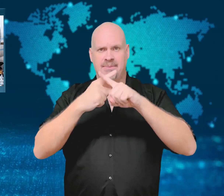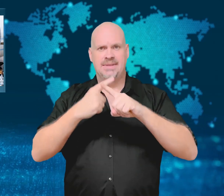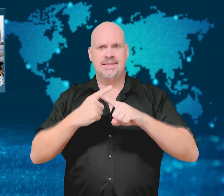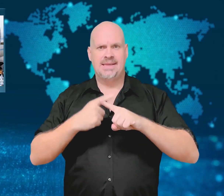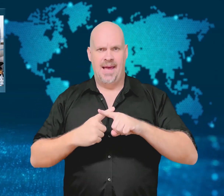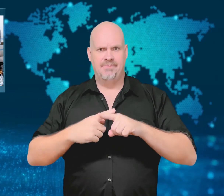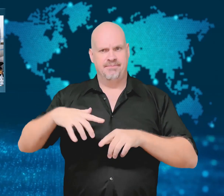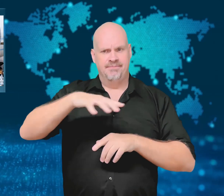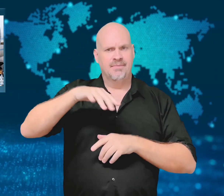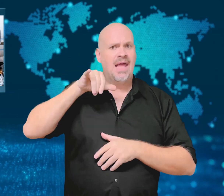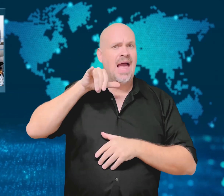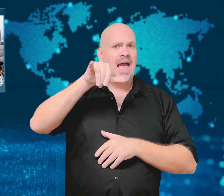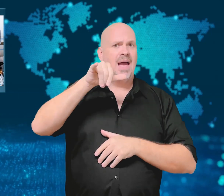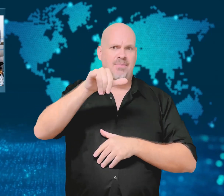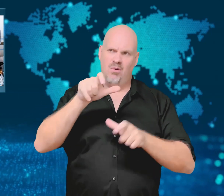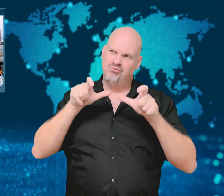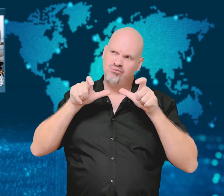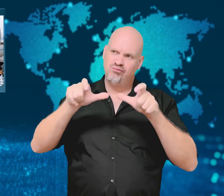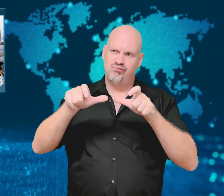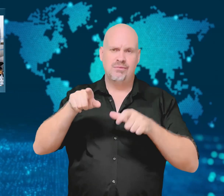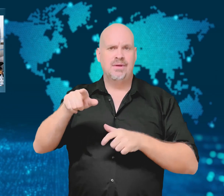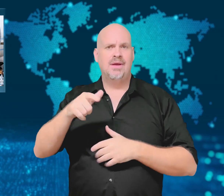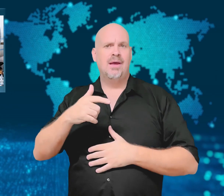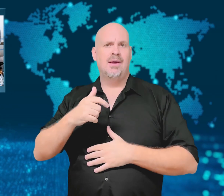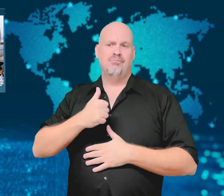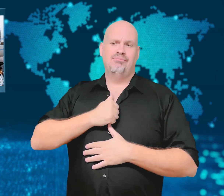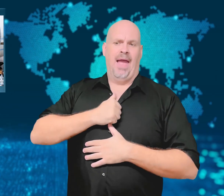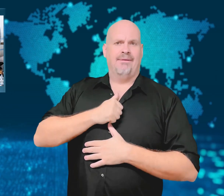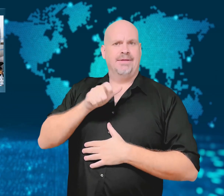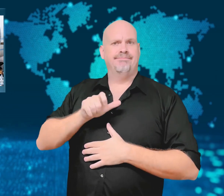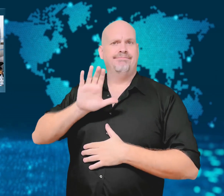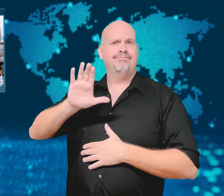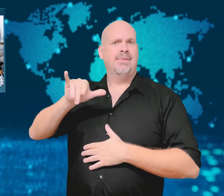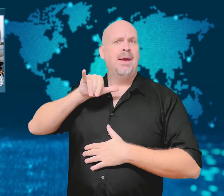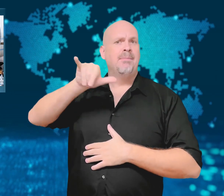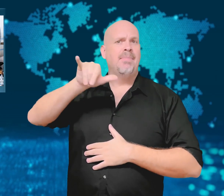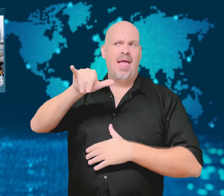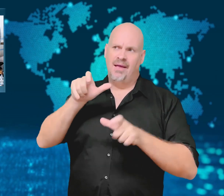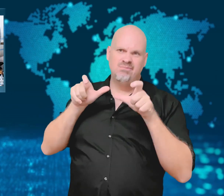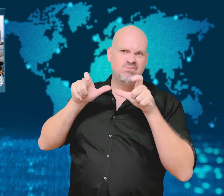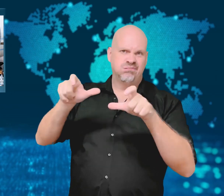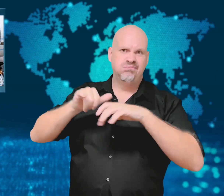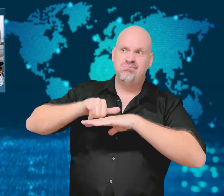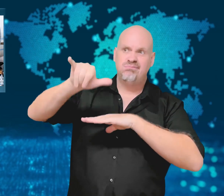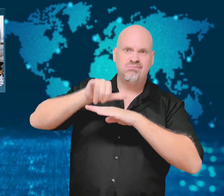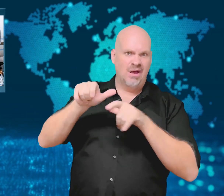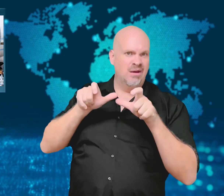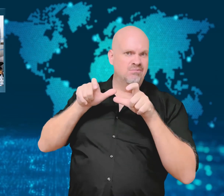an airport in Amsterdam, The Netherlands.